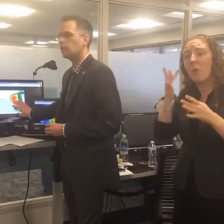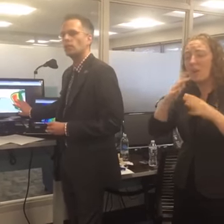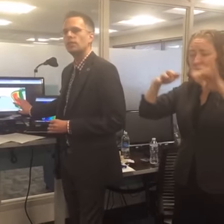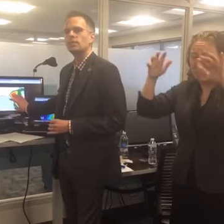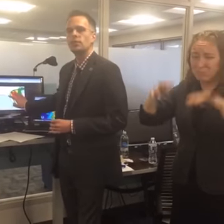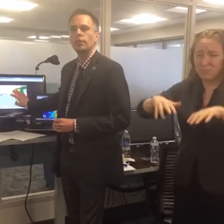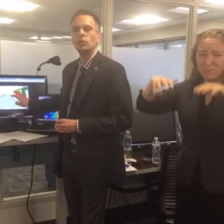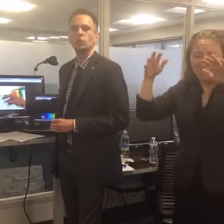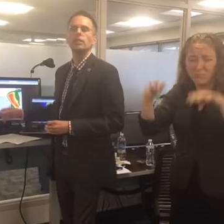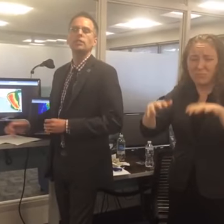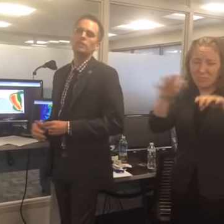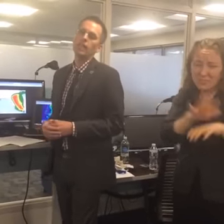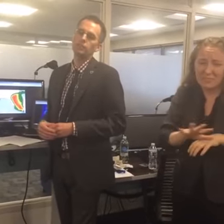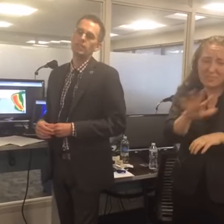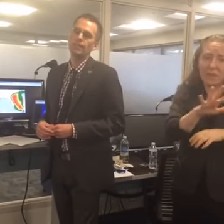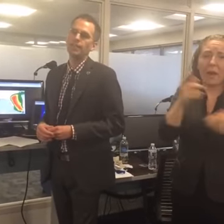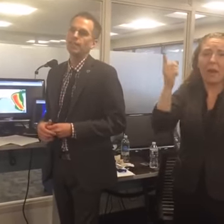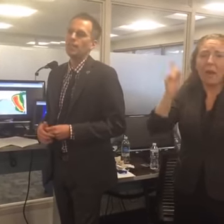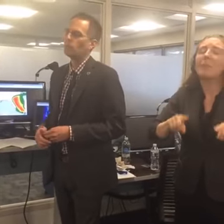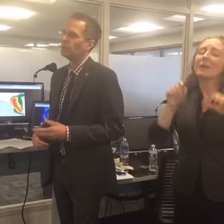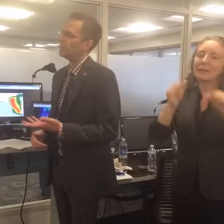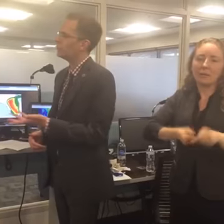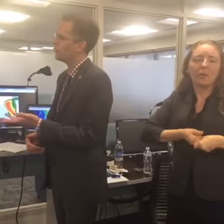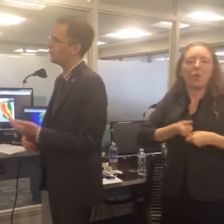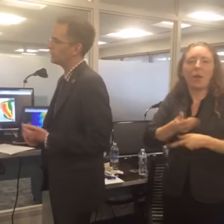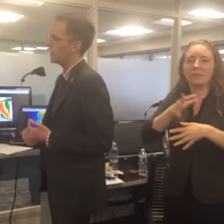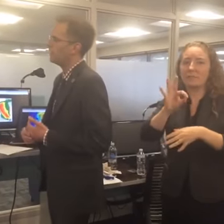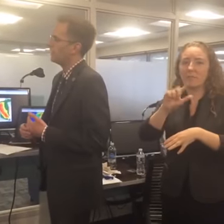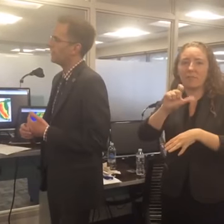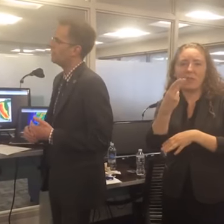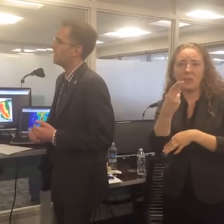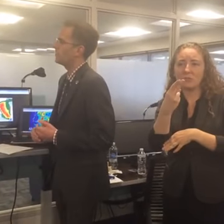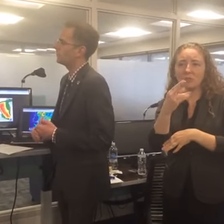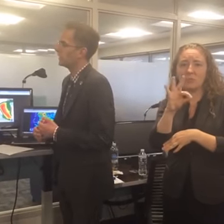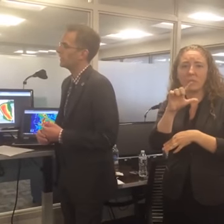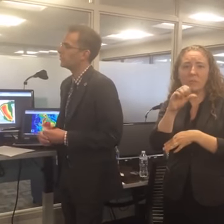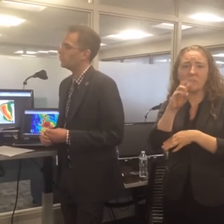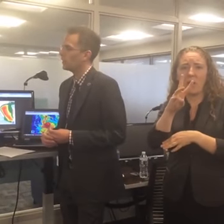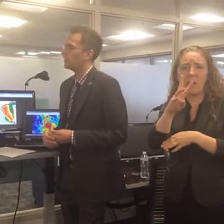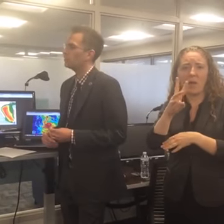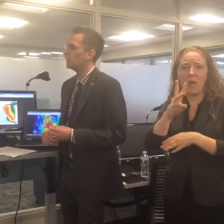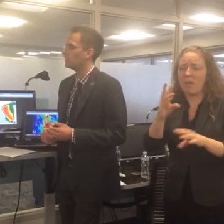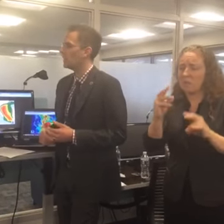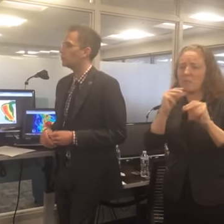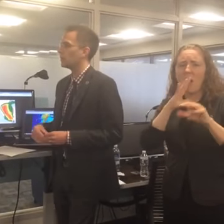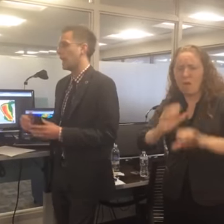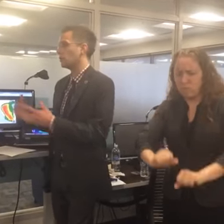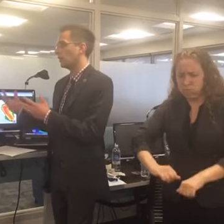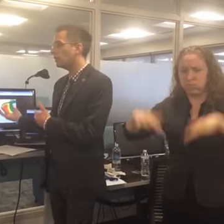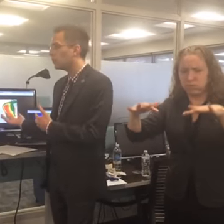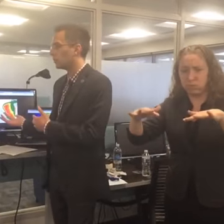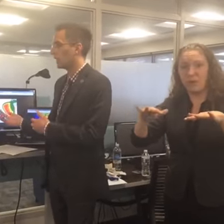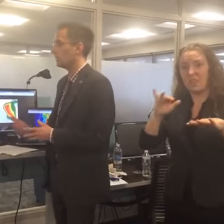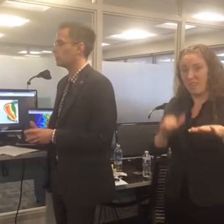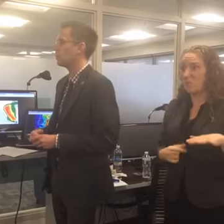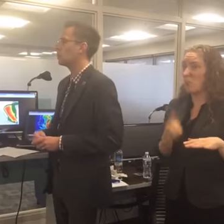across this area could lead to flash flooding and one thing to note is that flash flooding is one of the biggest dangers actually of hurricanes.